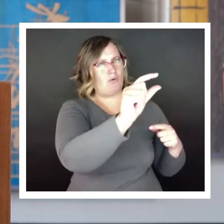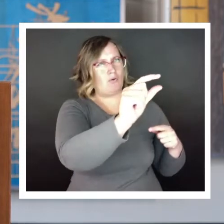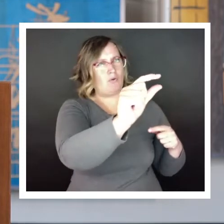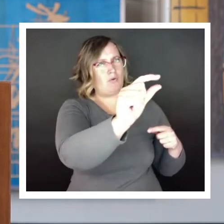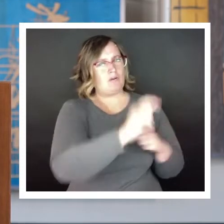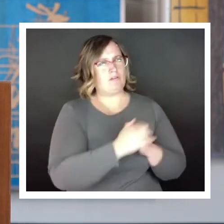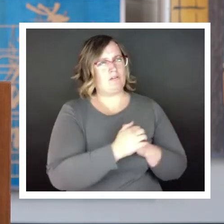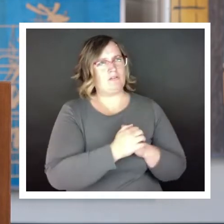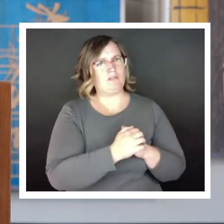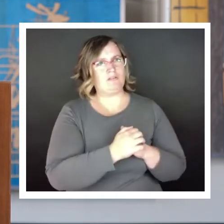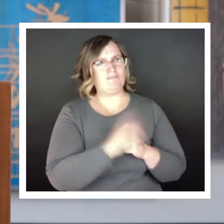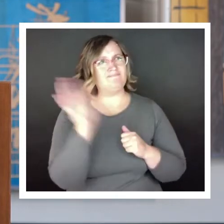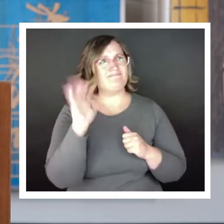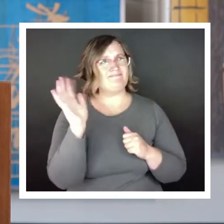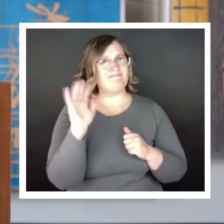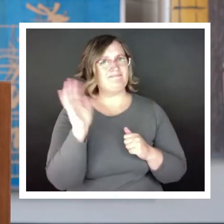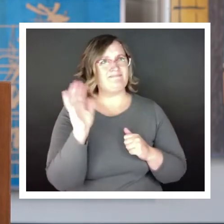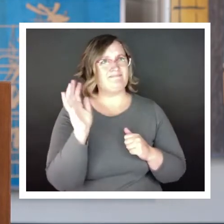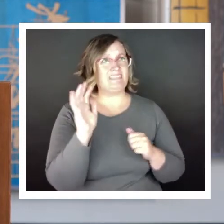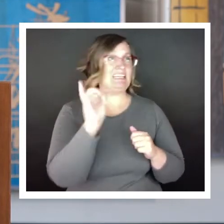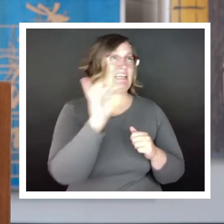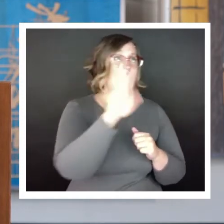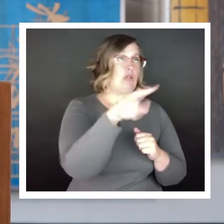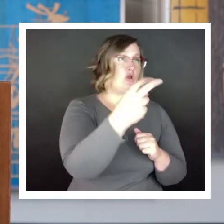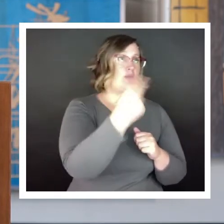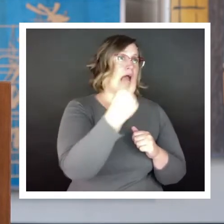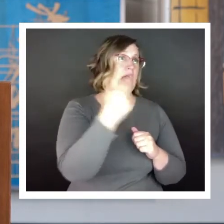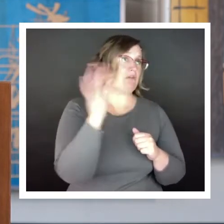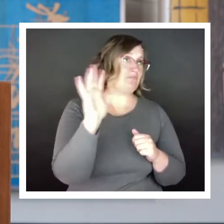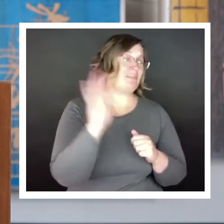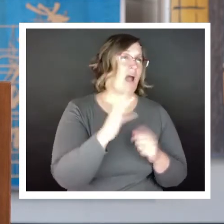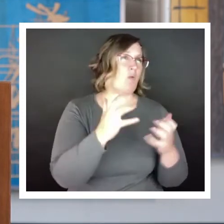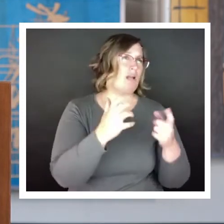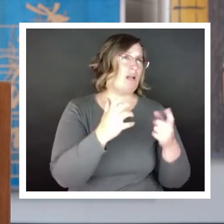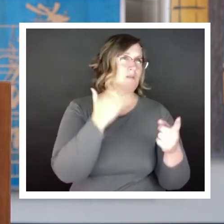And I kept waving in case he looked back. I wanted him to know that I saw him.